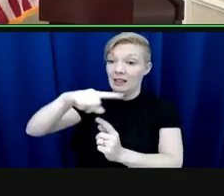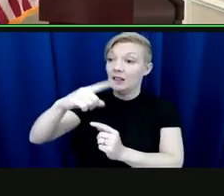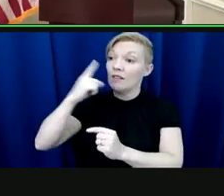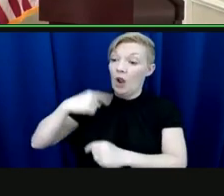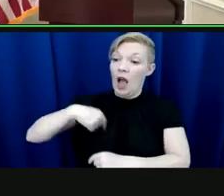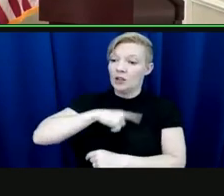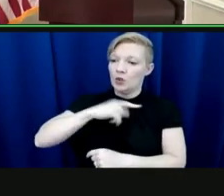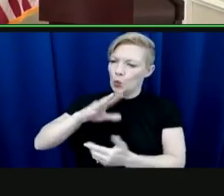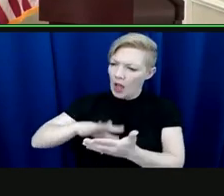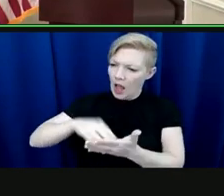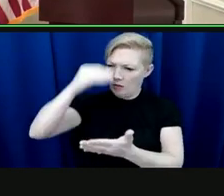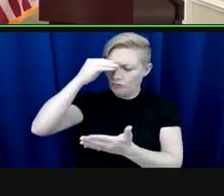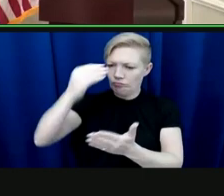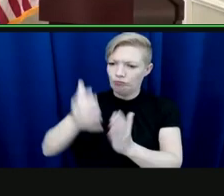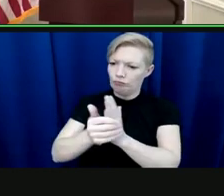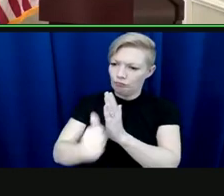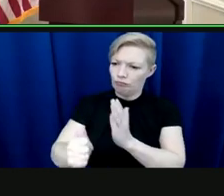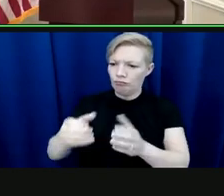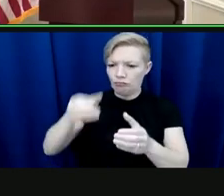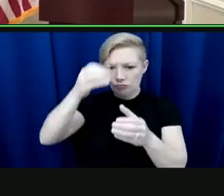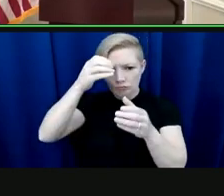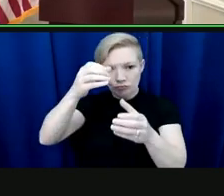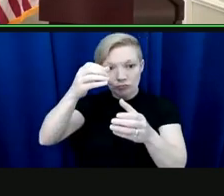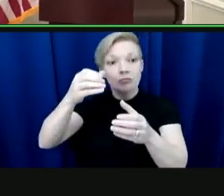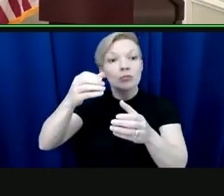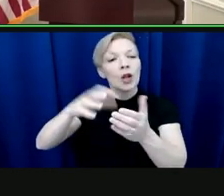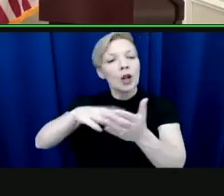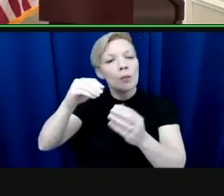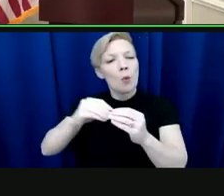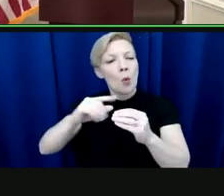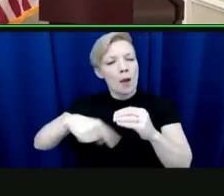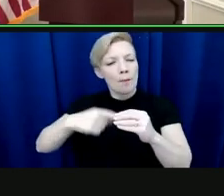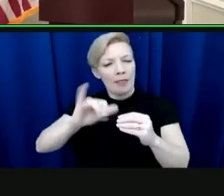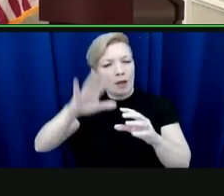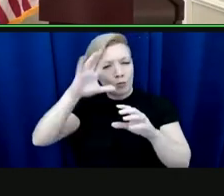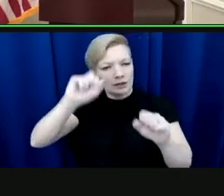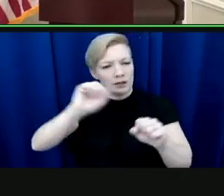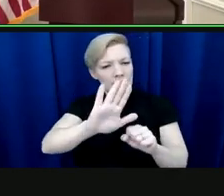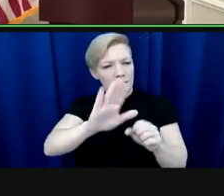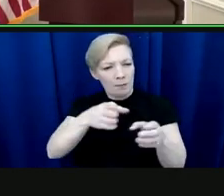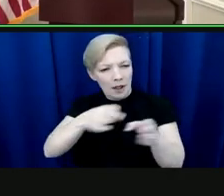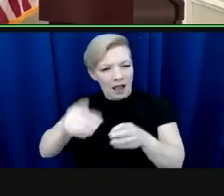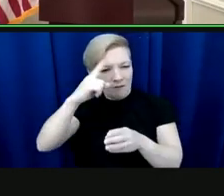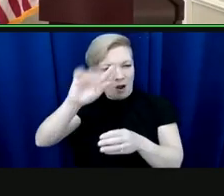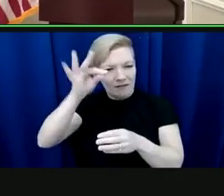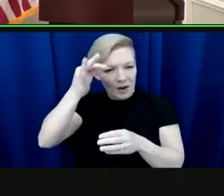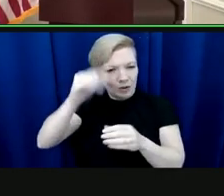Learn more about the President's federal sustainability plan and our critical role in the shift